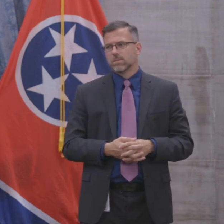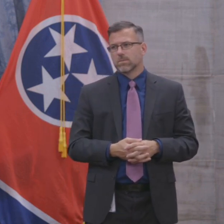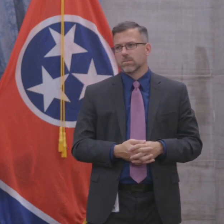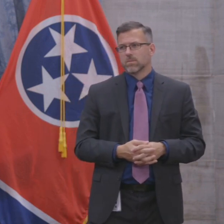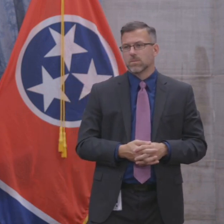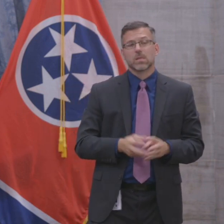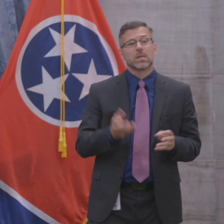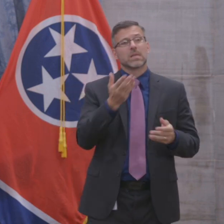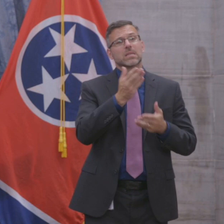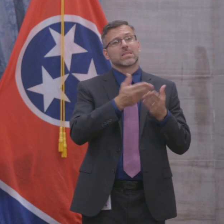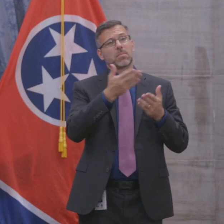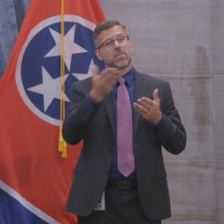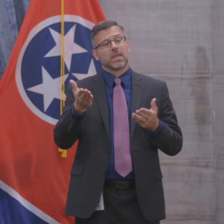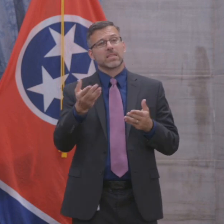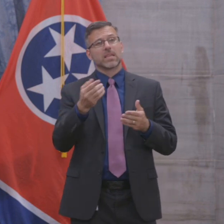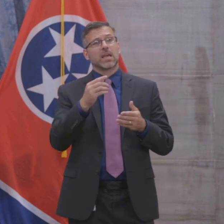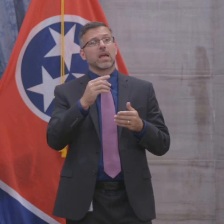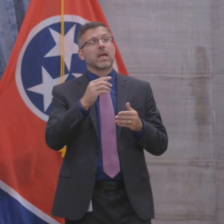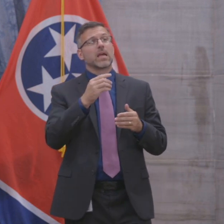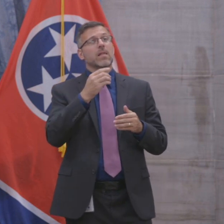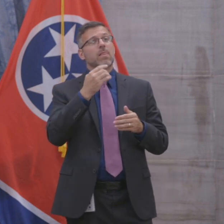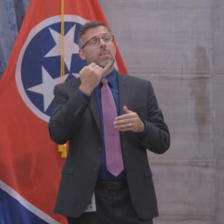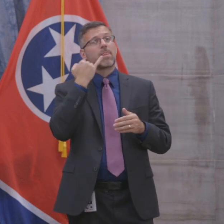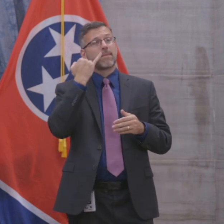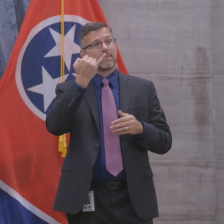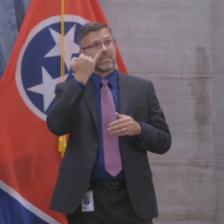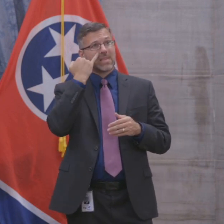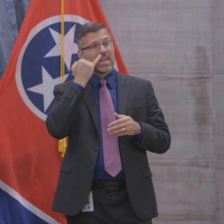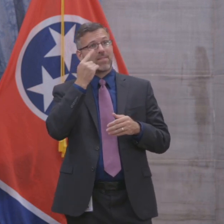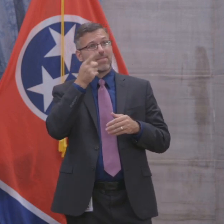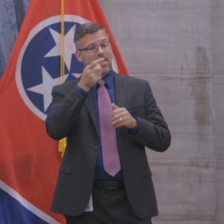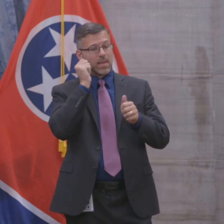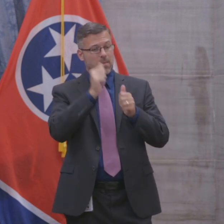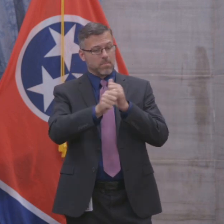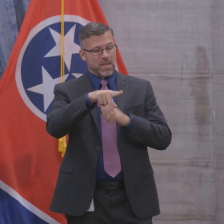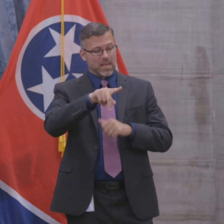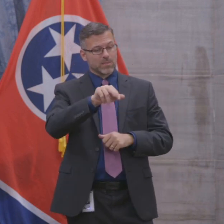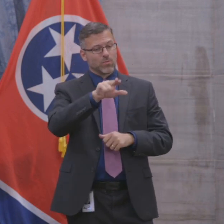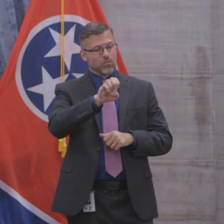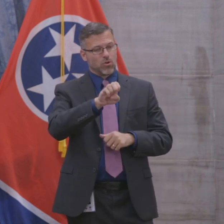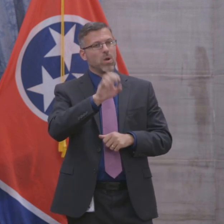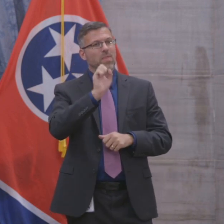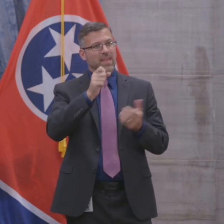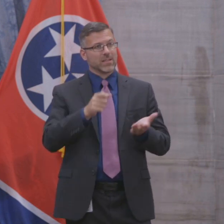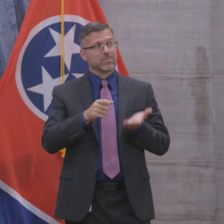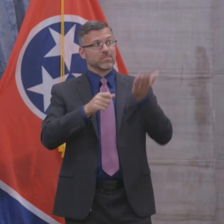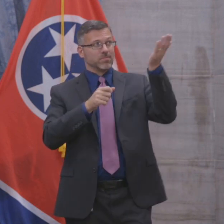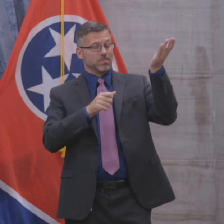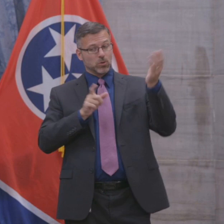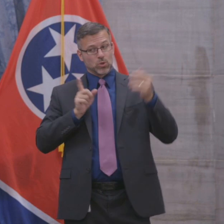of those cases is not necessary here simply because you won't have anyone henceforth serving that kind of sentence for these